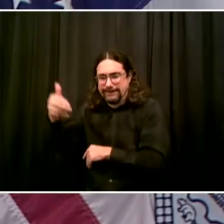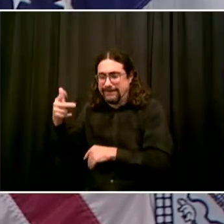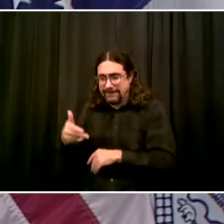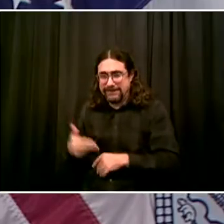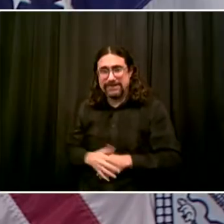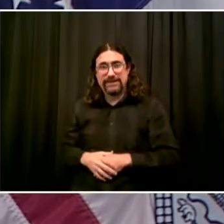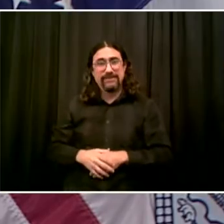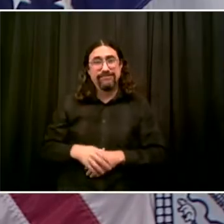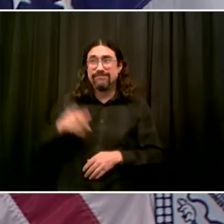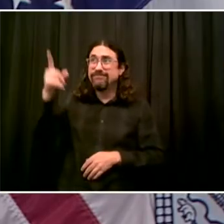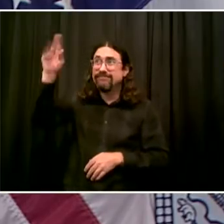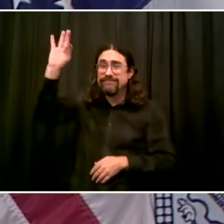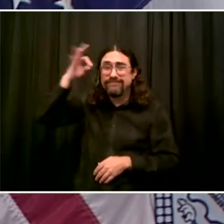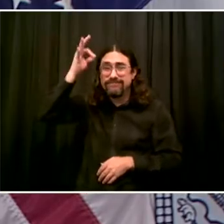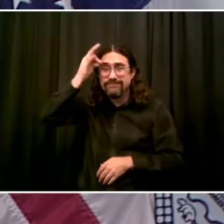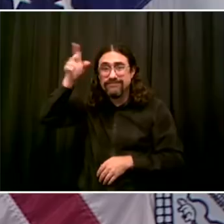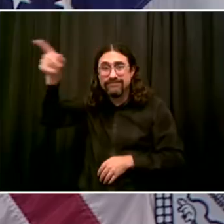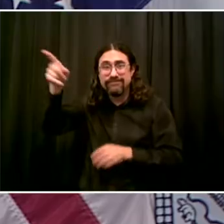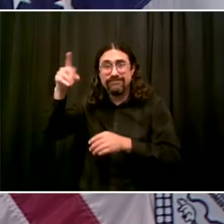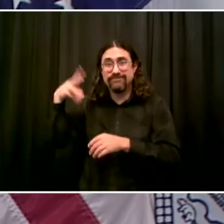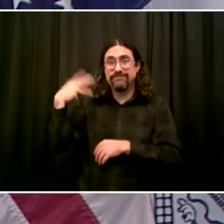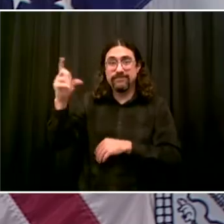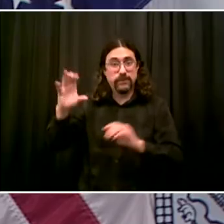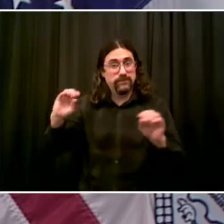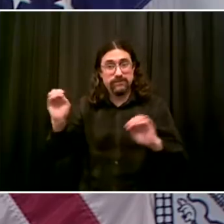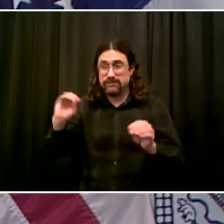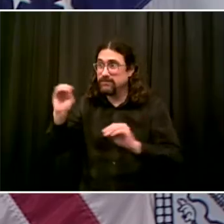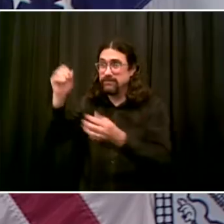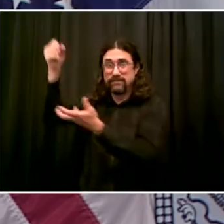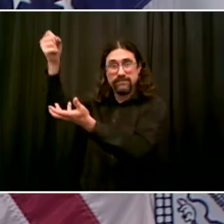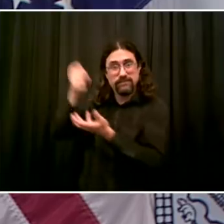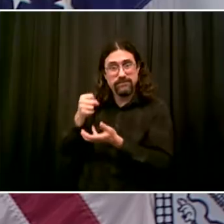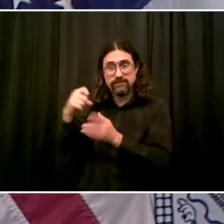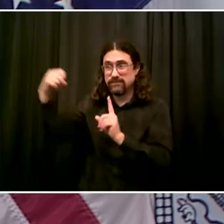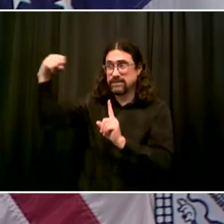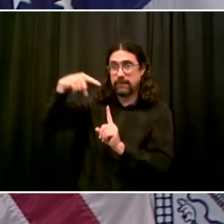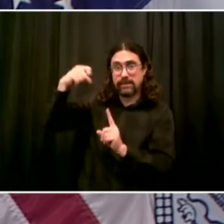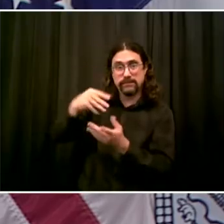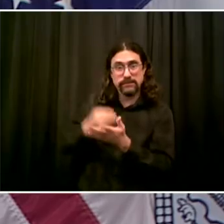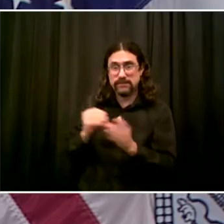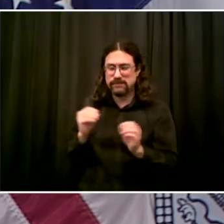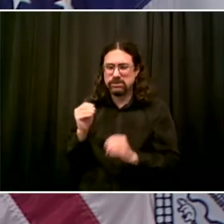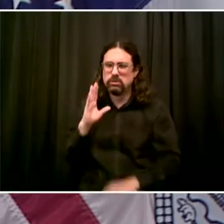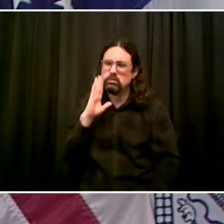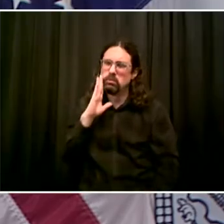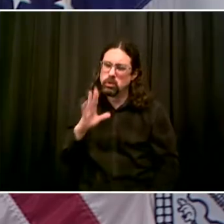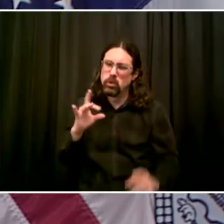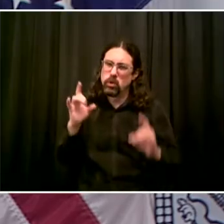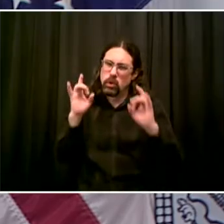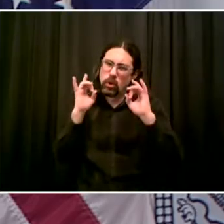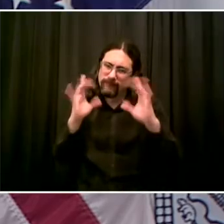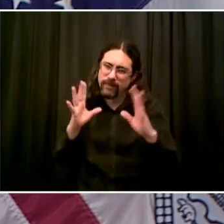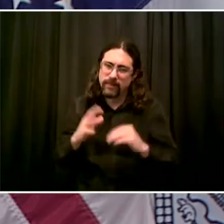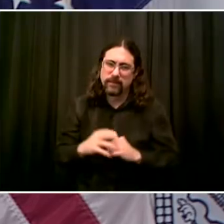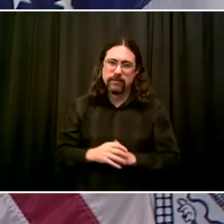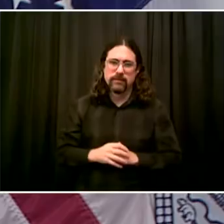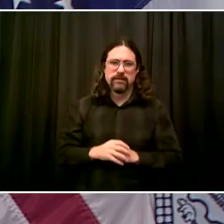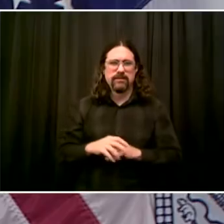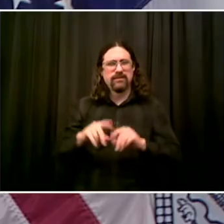BUT,E WHA VETO PROTECT THE COUNTERTERRORISM CAPACITY THAT WE NEEFOD R THE CURRENT CAPACITY.